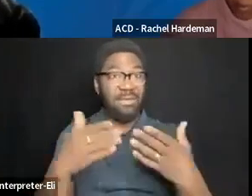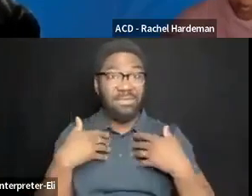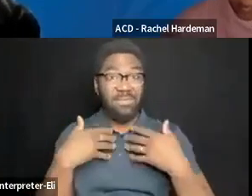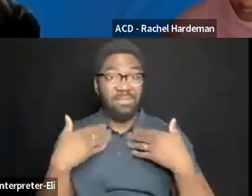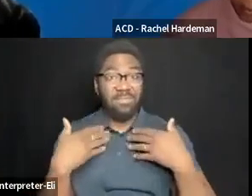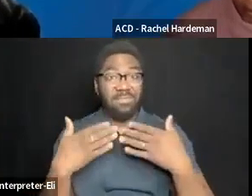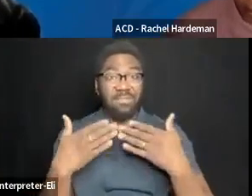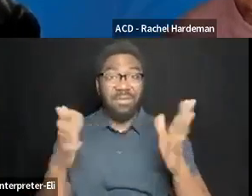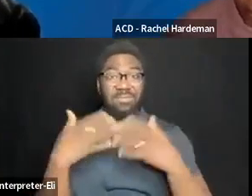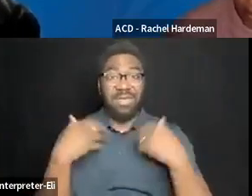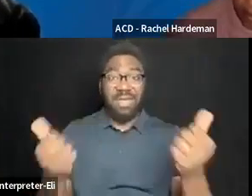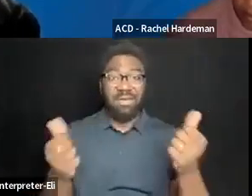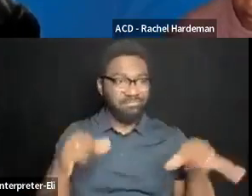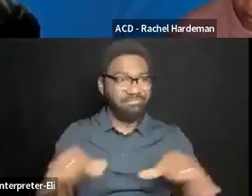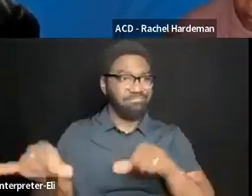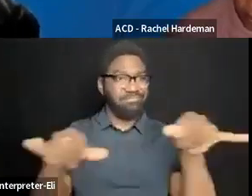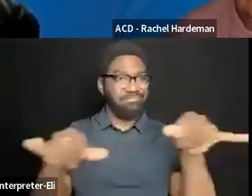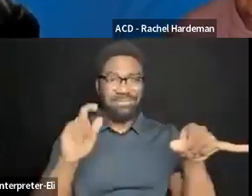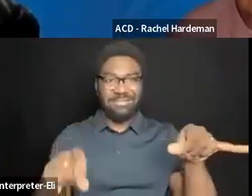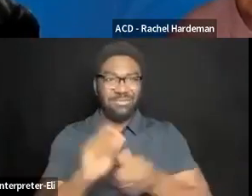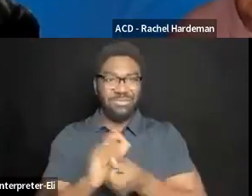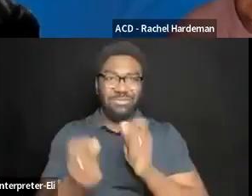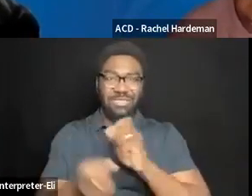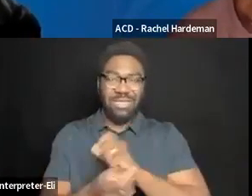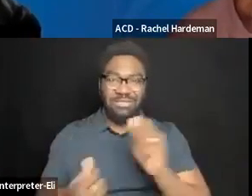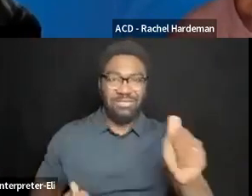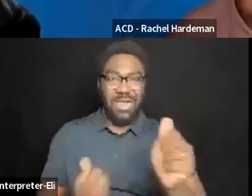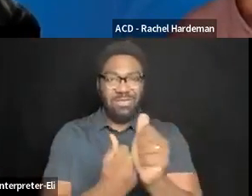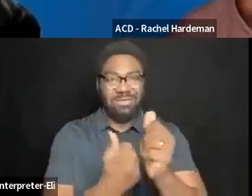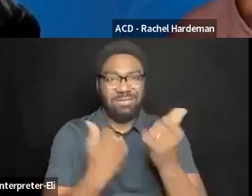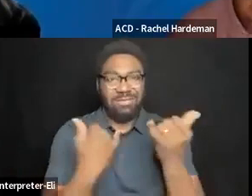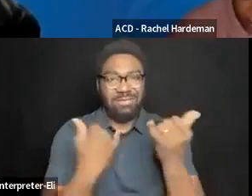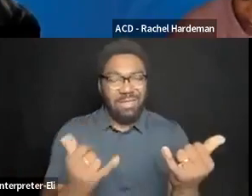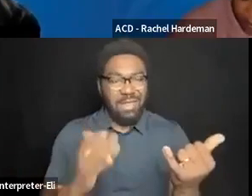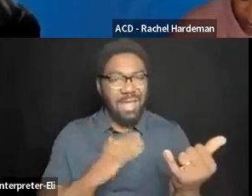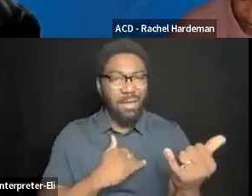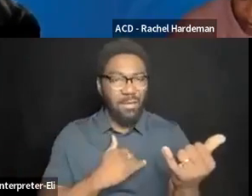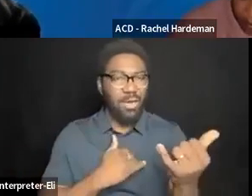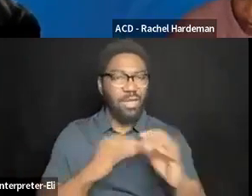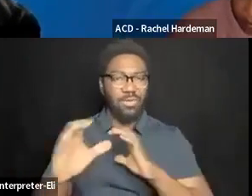and because public health has become a target by many,